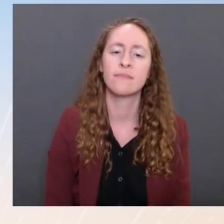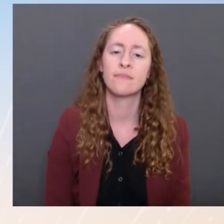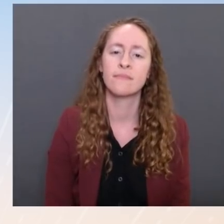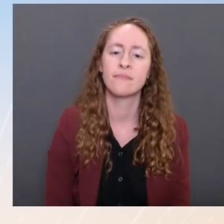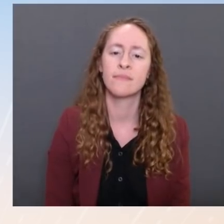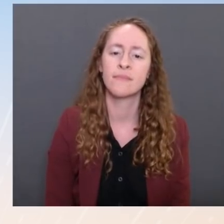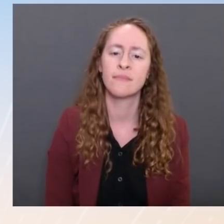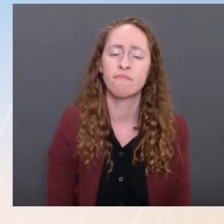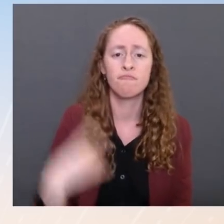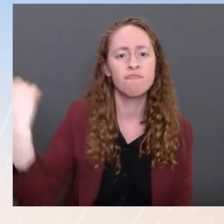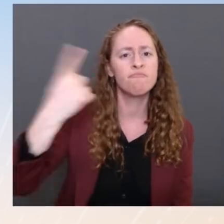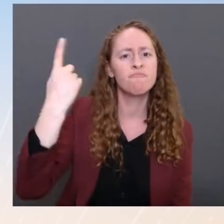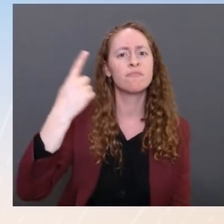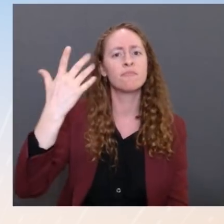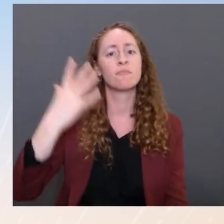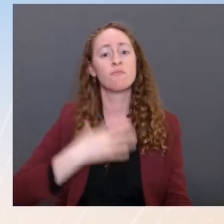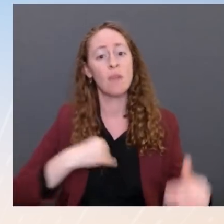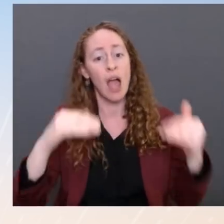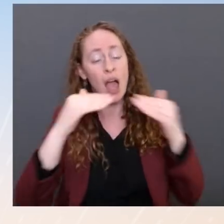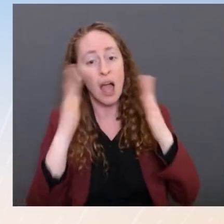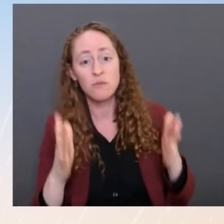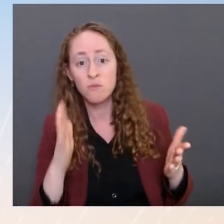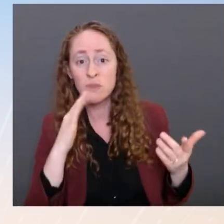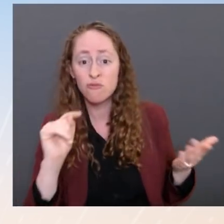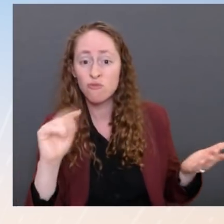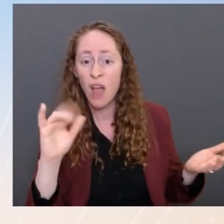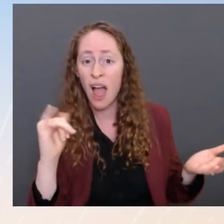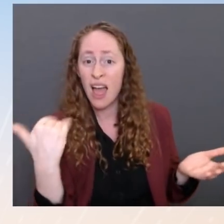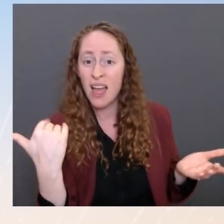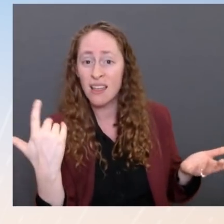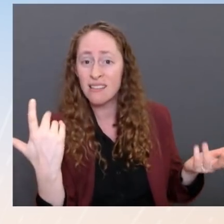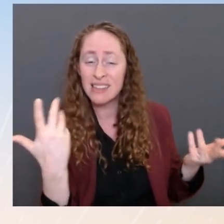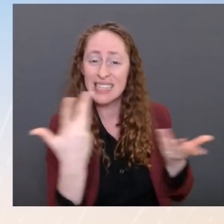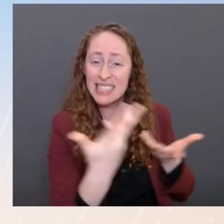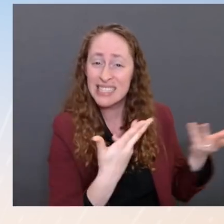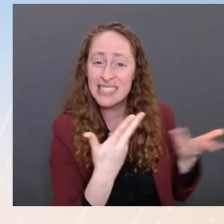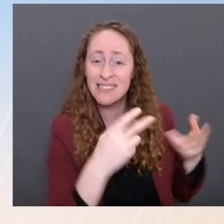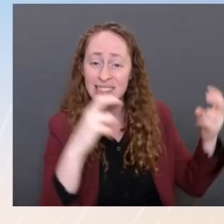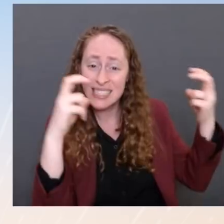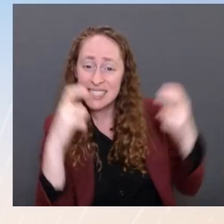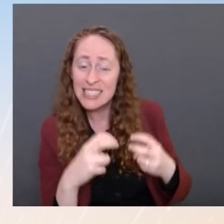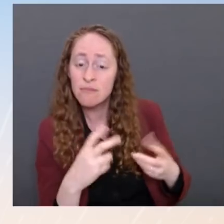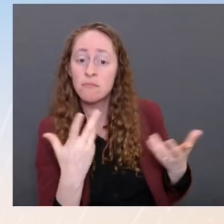Obviously, almost their entire population -- or their entire population has not been vaccinated. Ms. Psaki: Yeah, you're right.